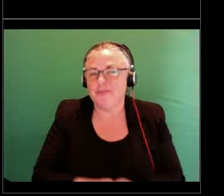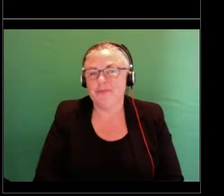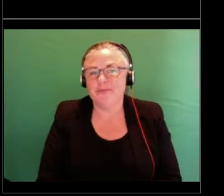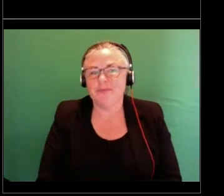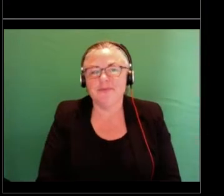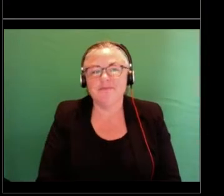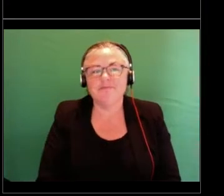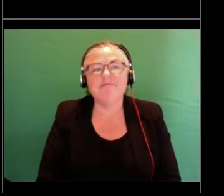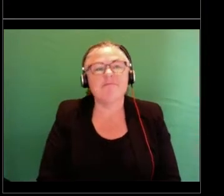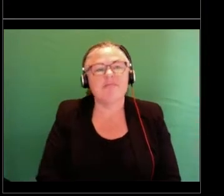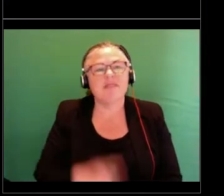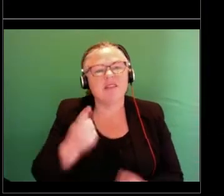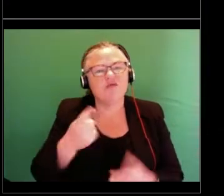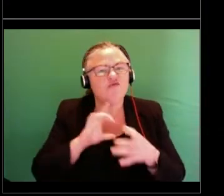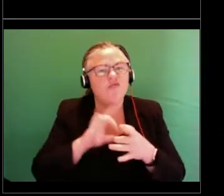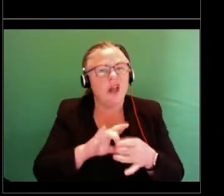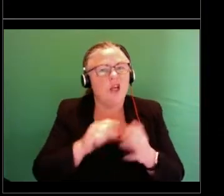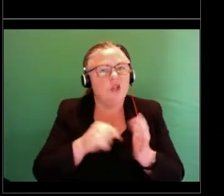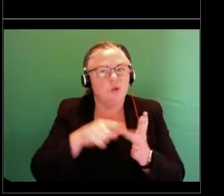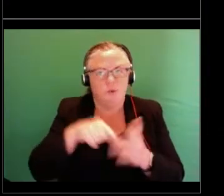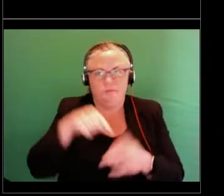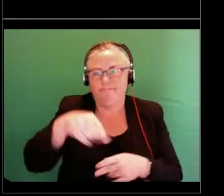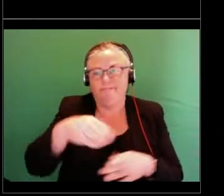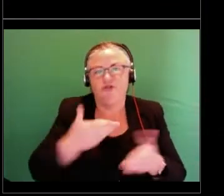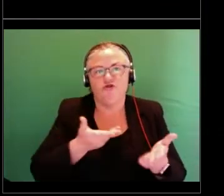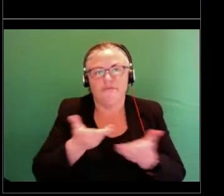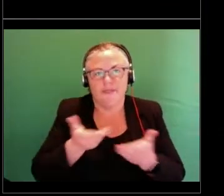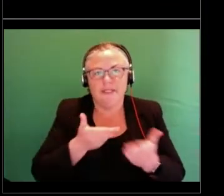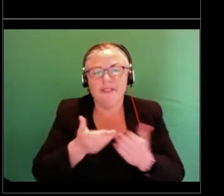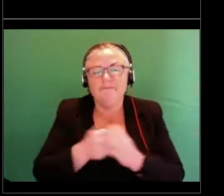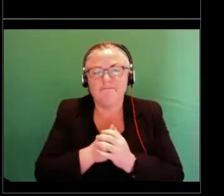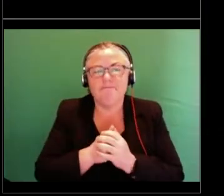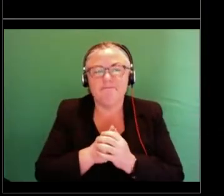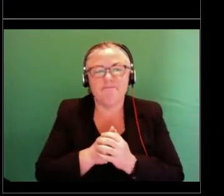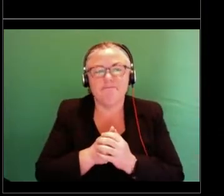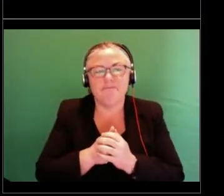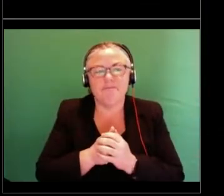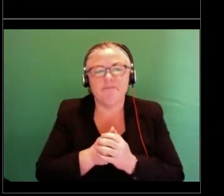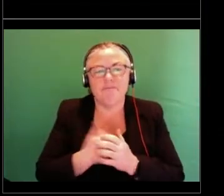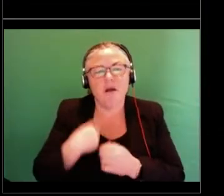to families affected by family violence, as I said both victim and perpetrator.